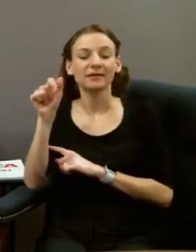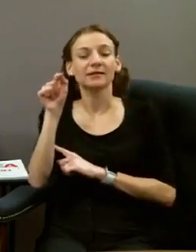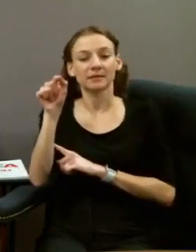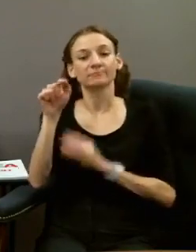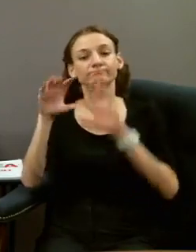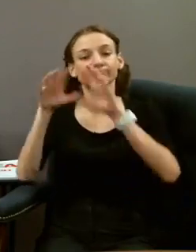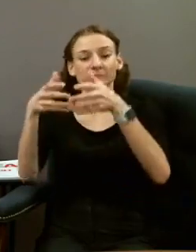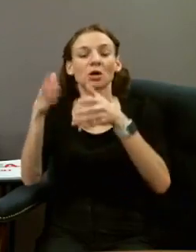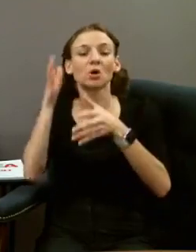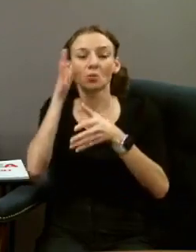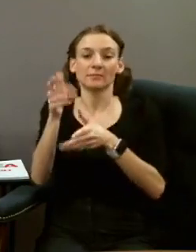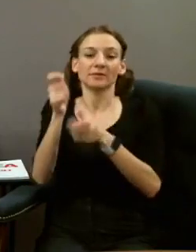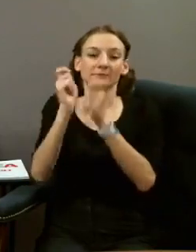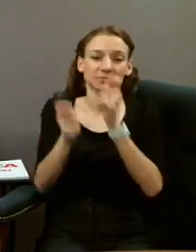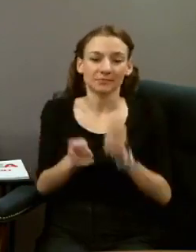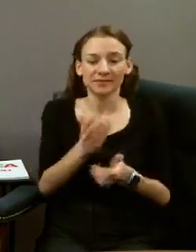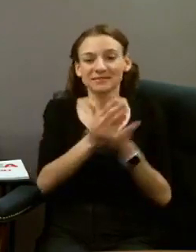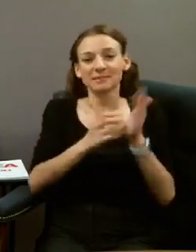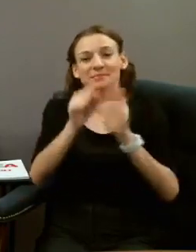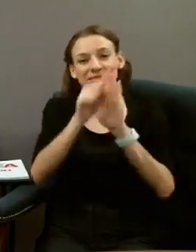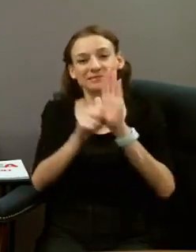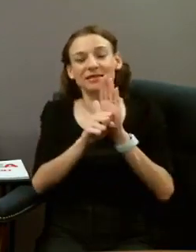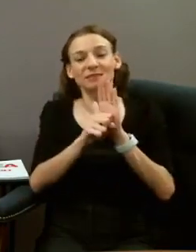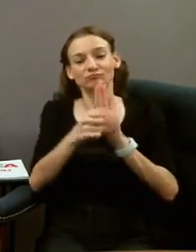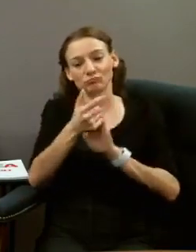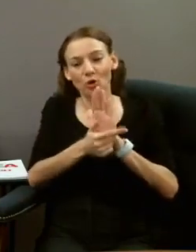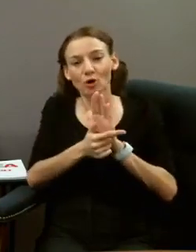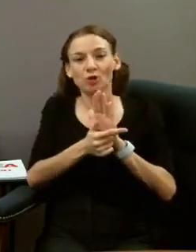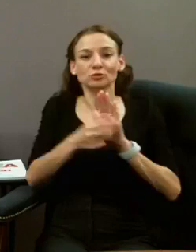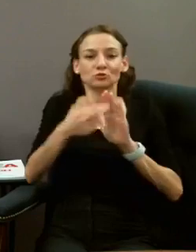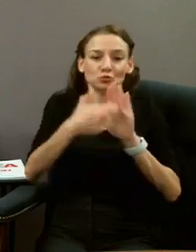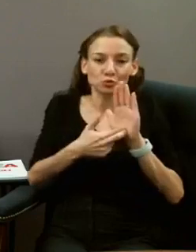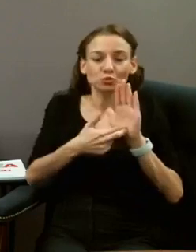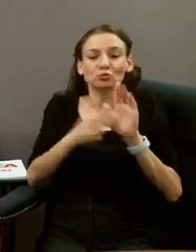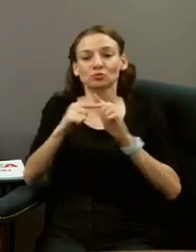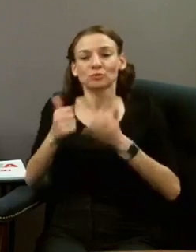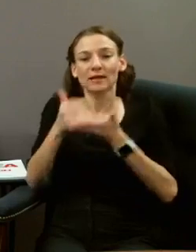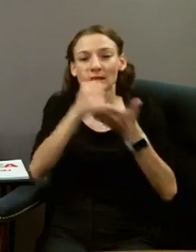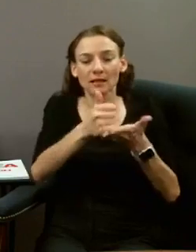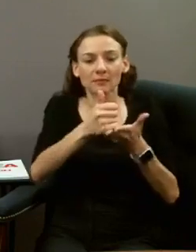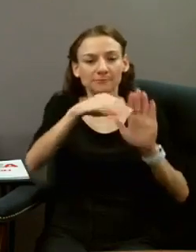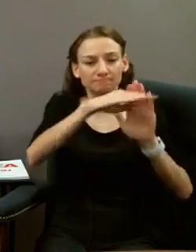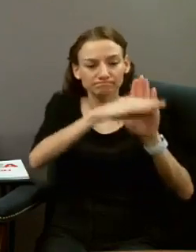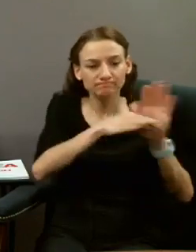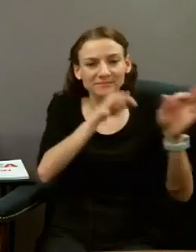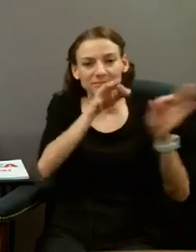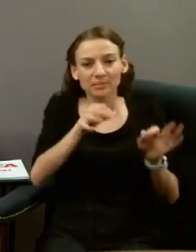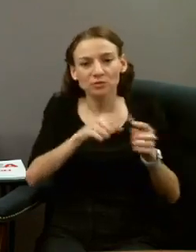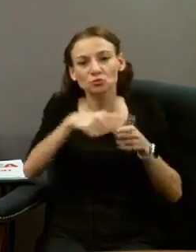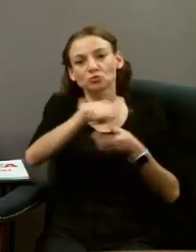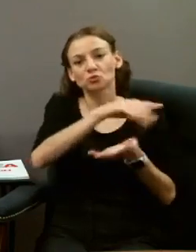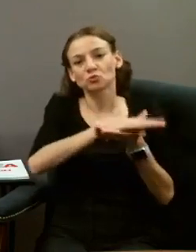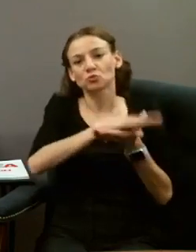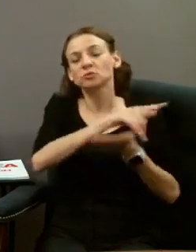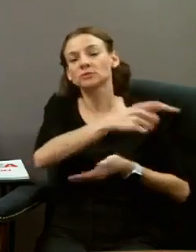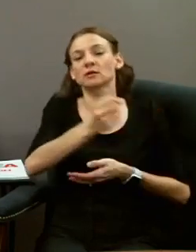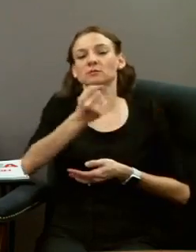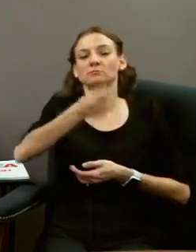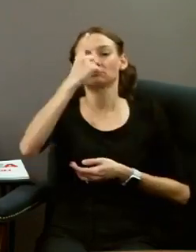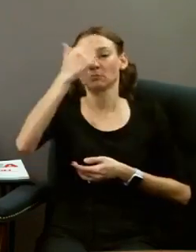will be amended state regulations to provide detailed guidance to schools so that they understand what is